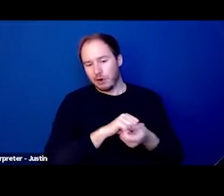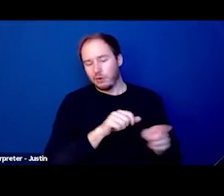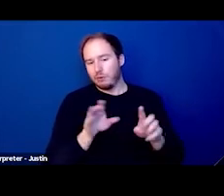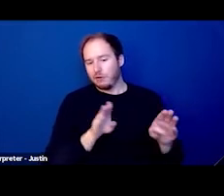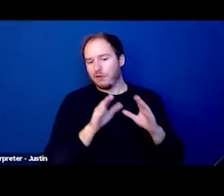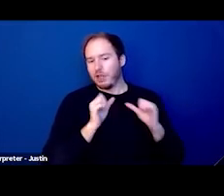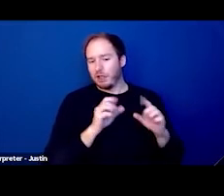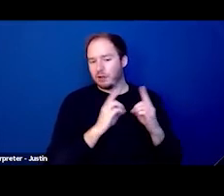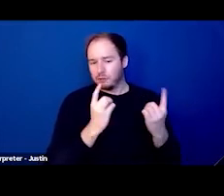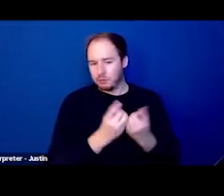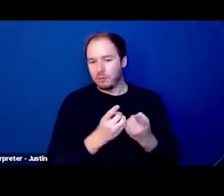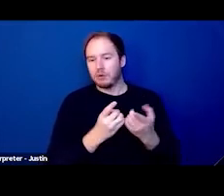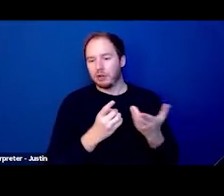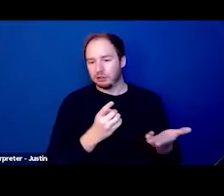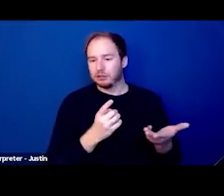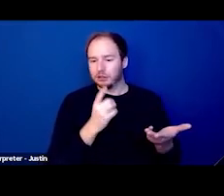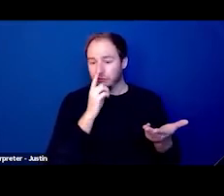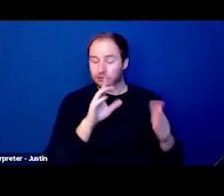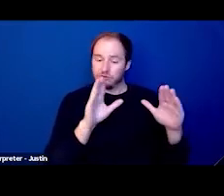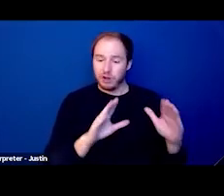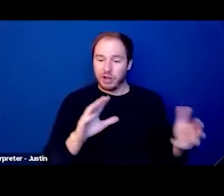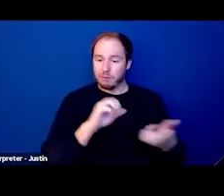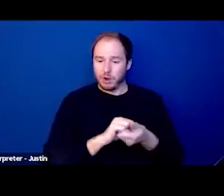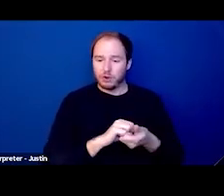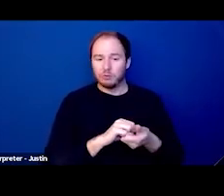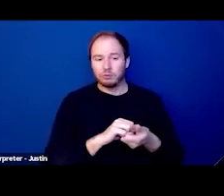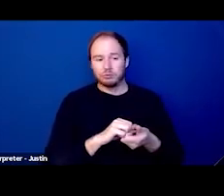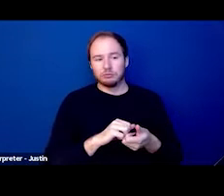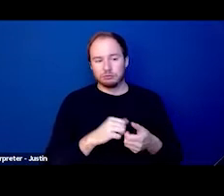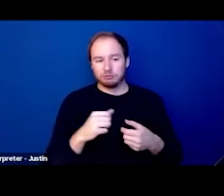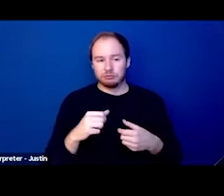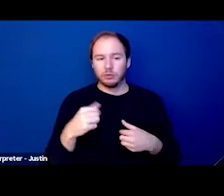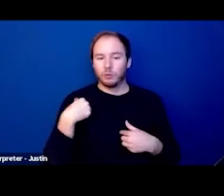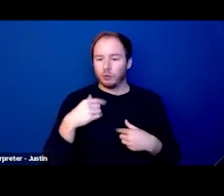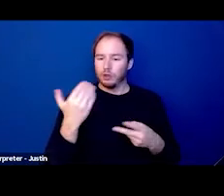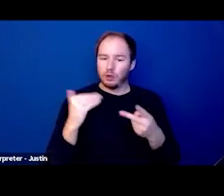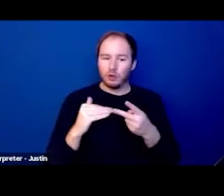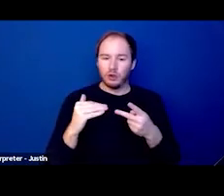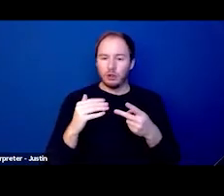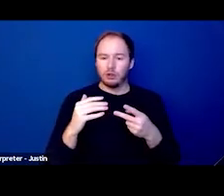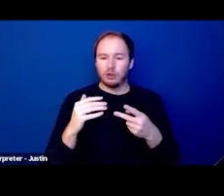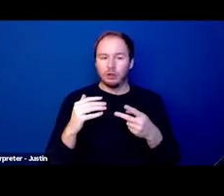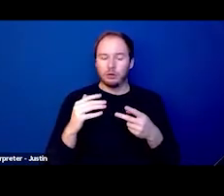which has been really a great partnership and great to see. We also have a very longstanding program,